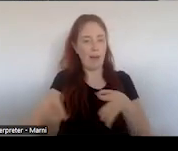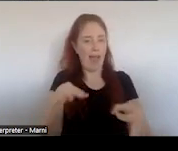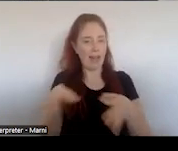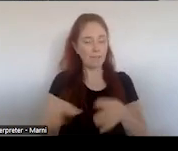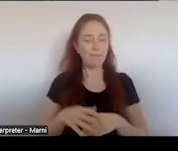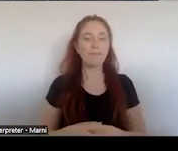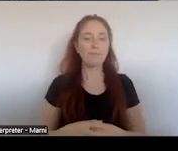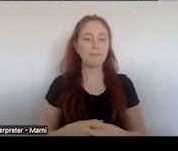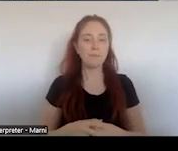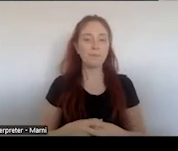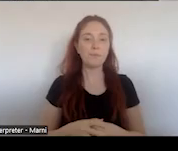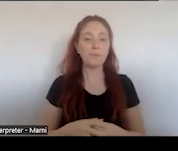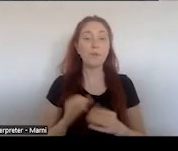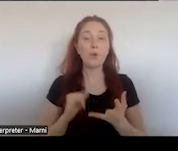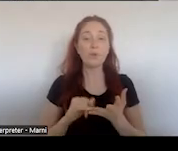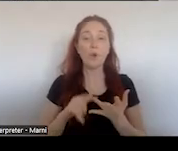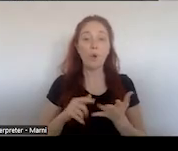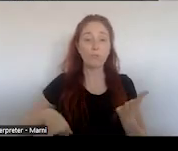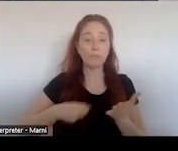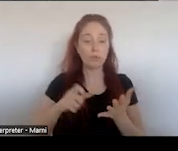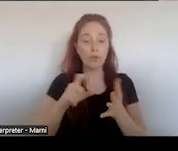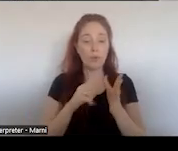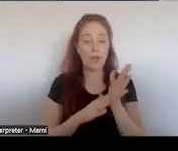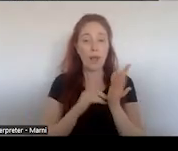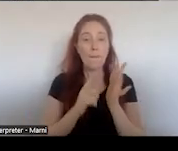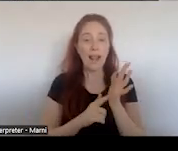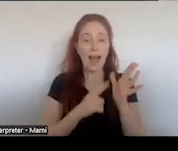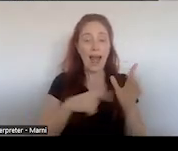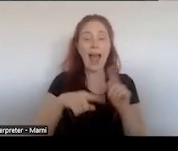I would like to now throw to Camilla and Ken who will be joining me now to